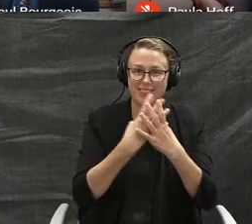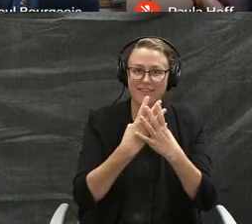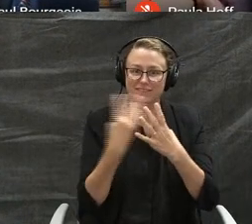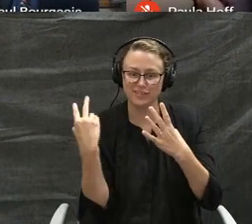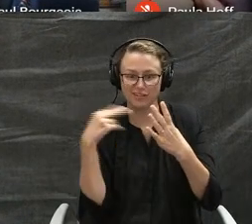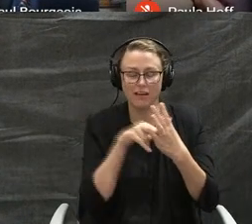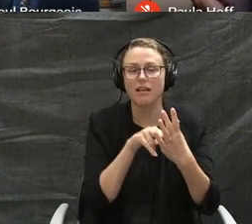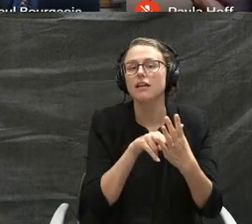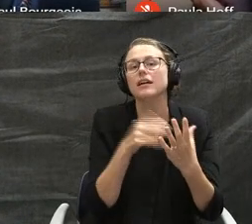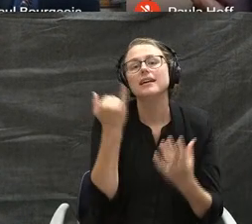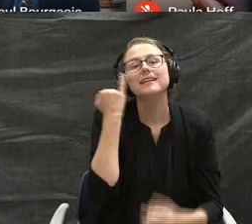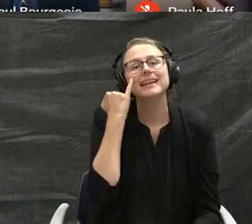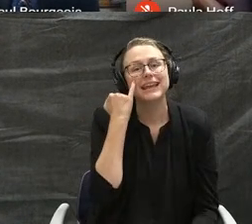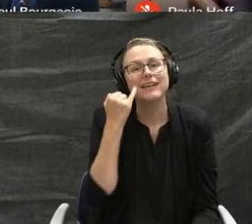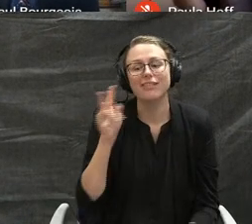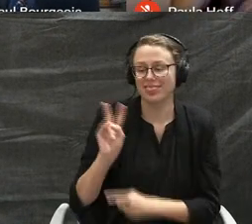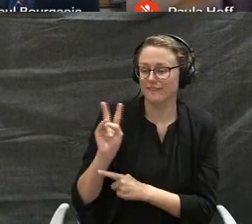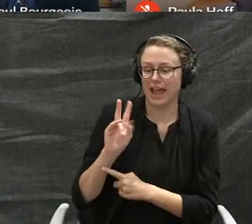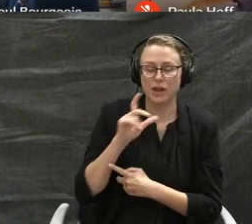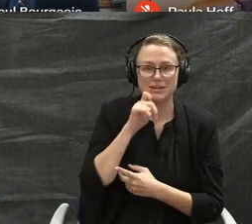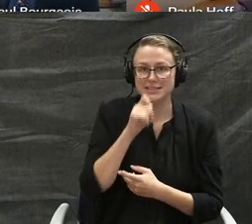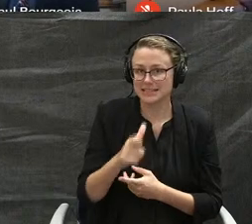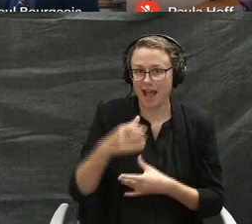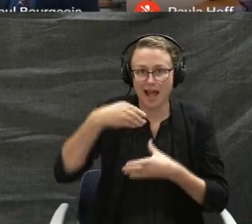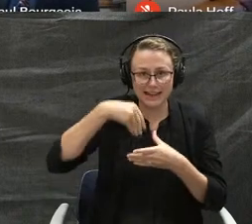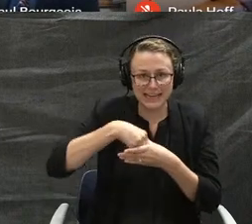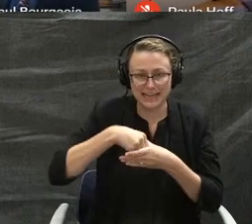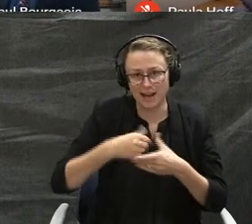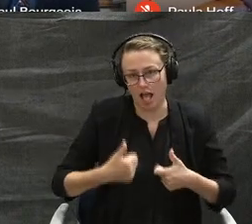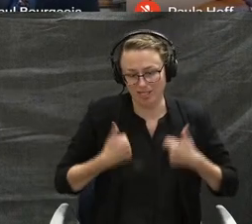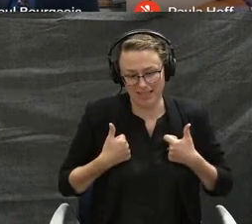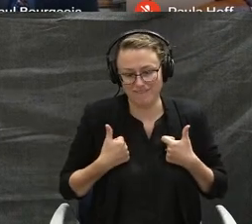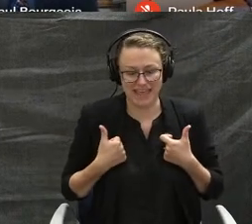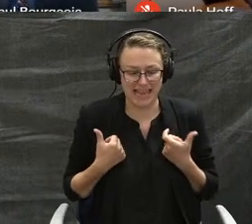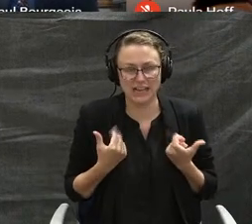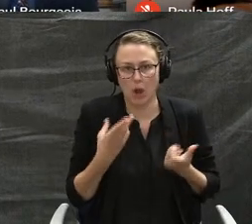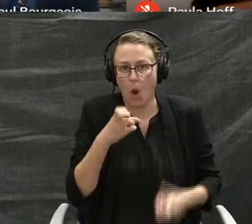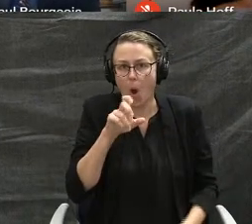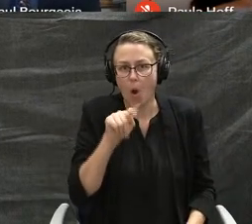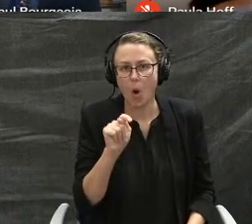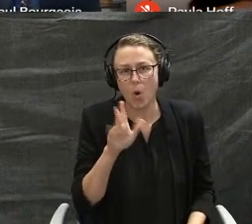the virus is not in a living host it will basically the.